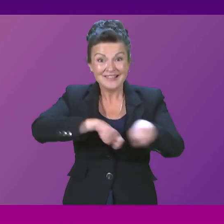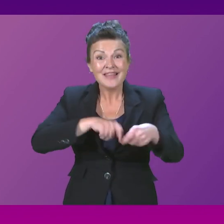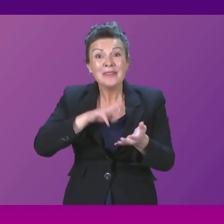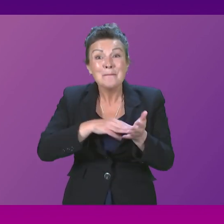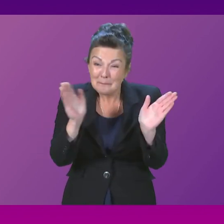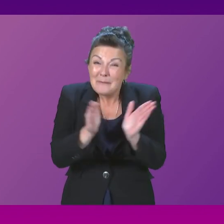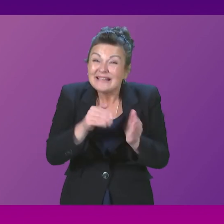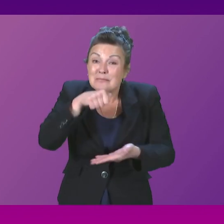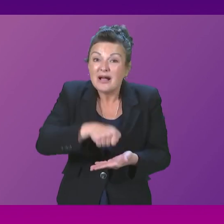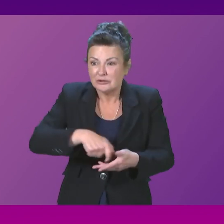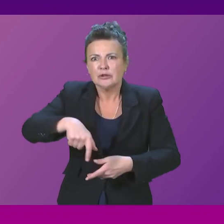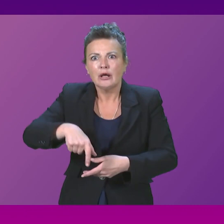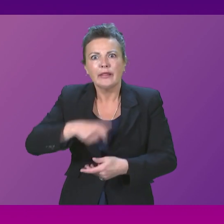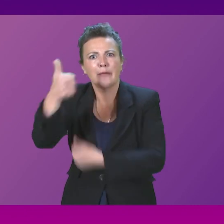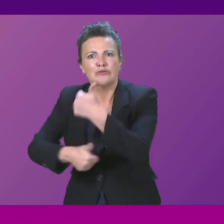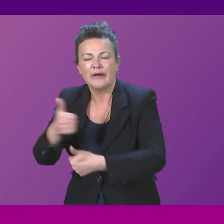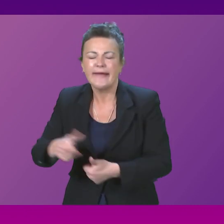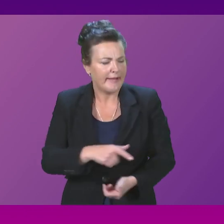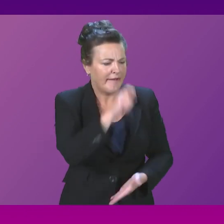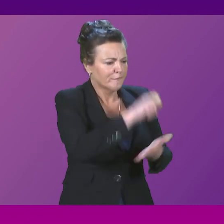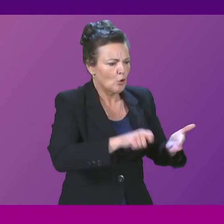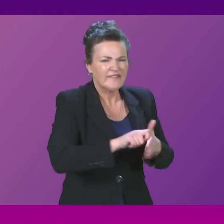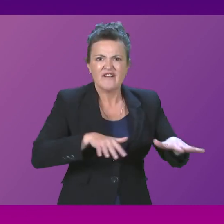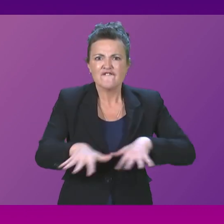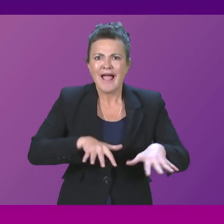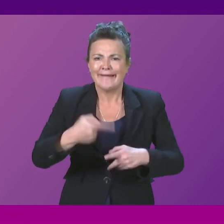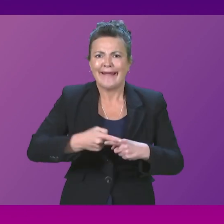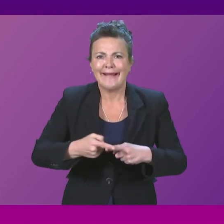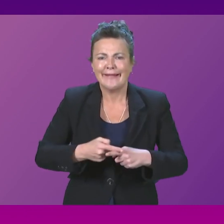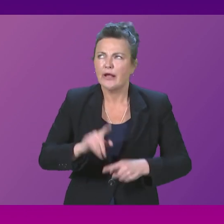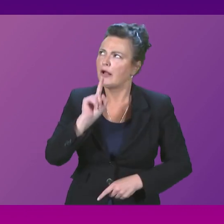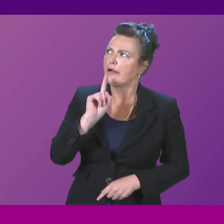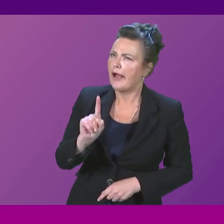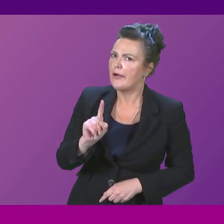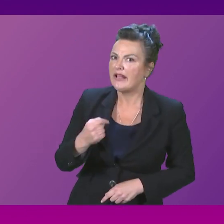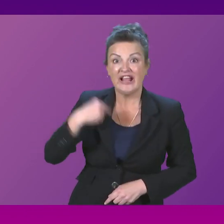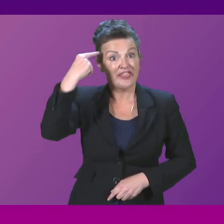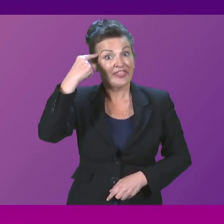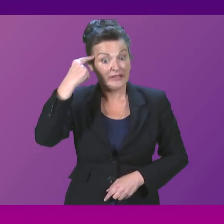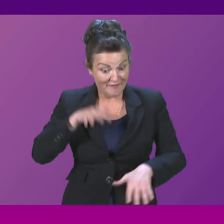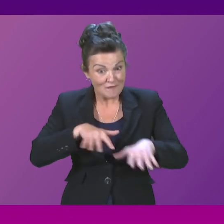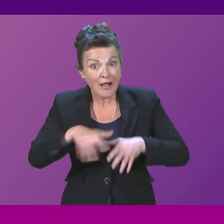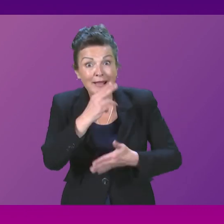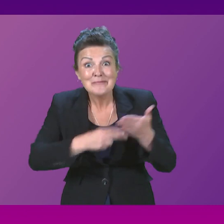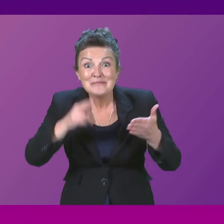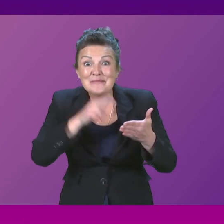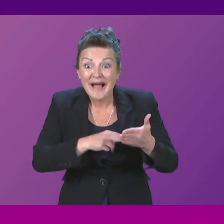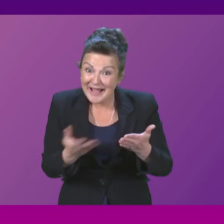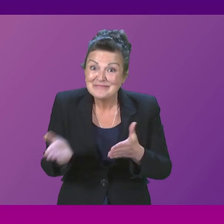He voted for fracking in England; now he welcomes the fact that the fracking ban has been reinstated